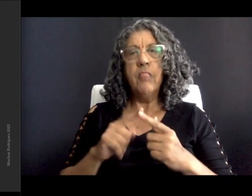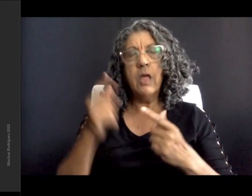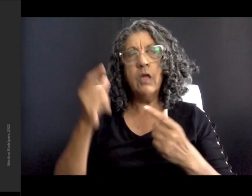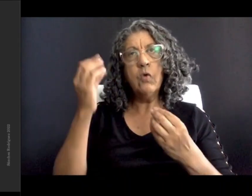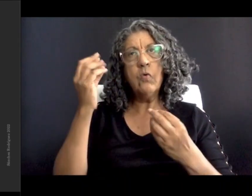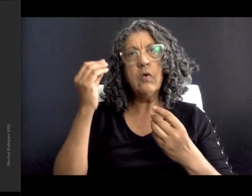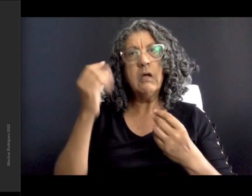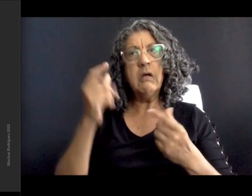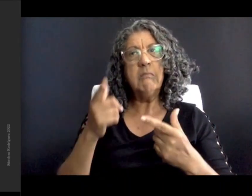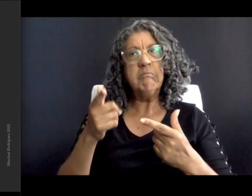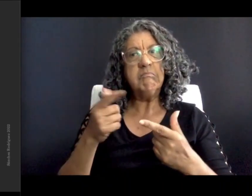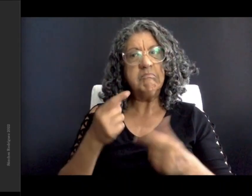then you have to think about it.